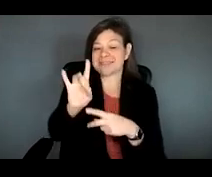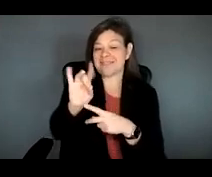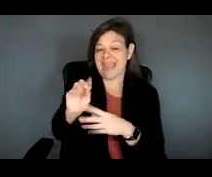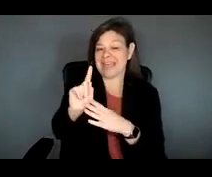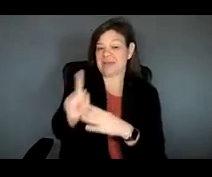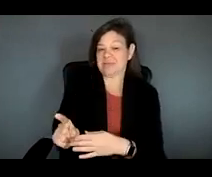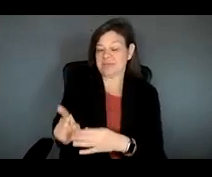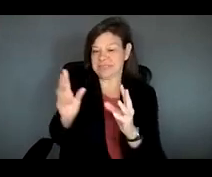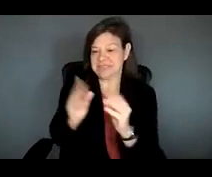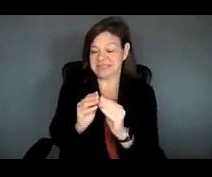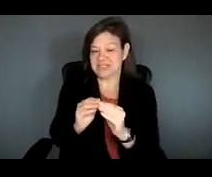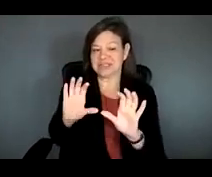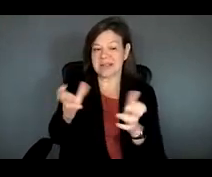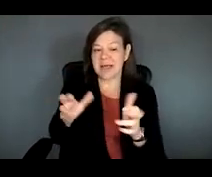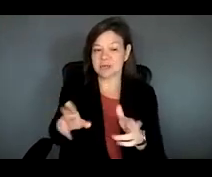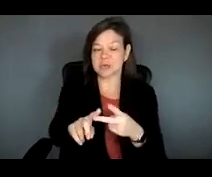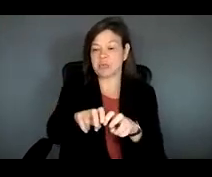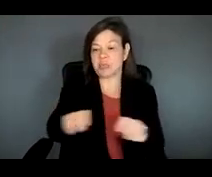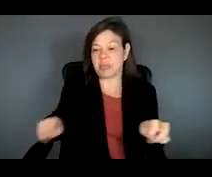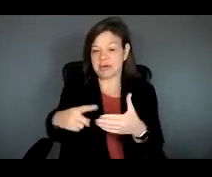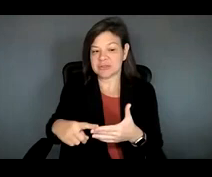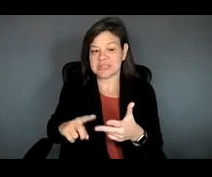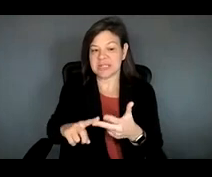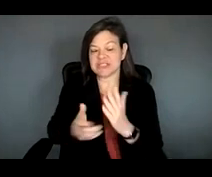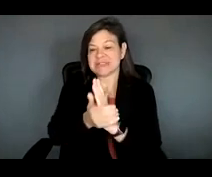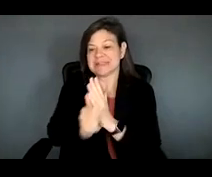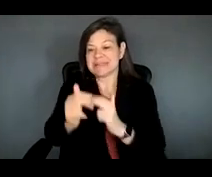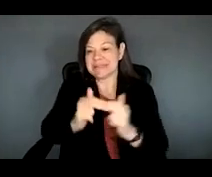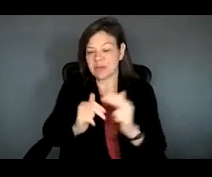Classroom, Panel Discussion, Skill Building and Think Tank.